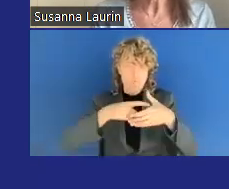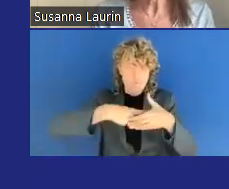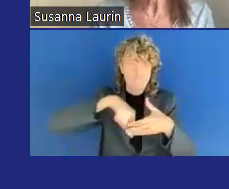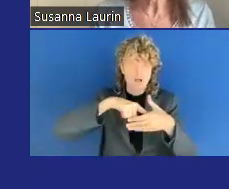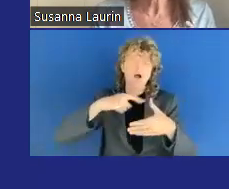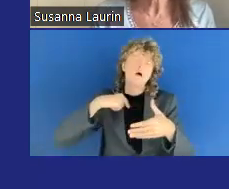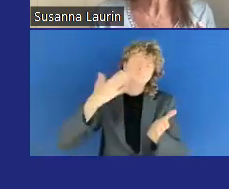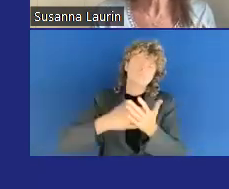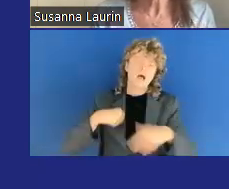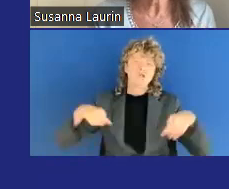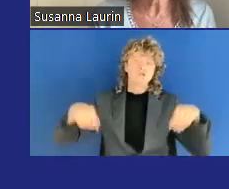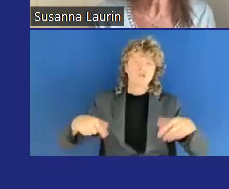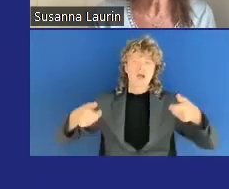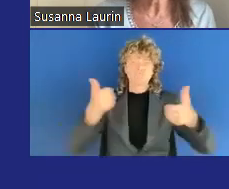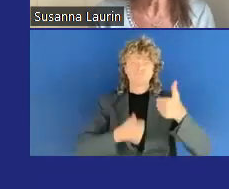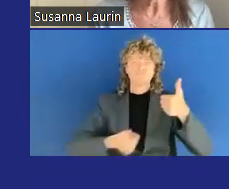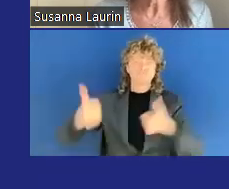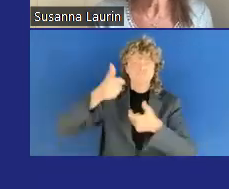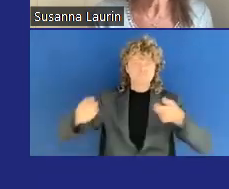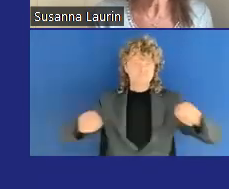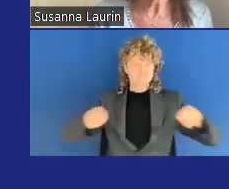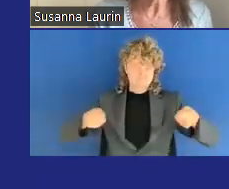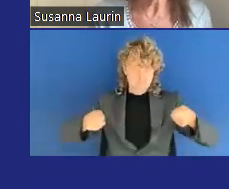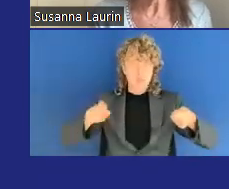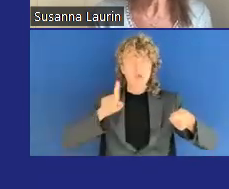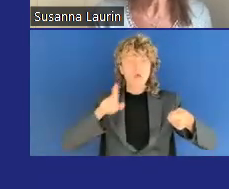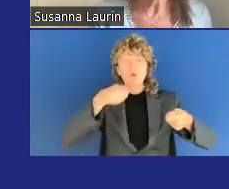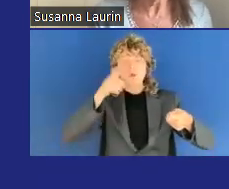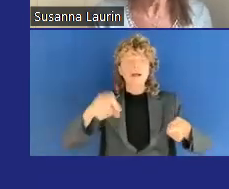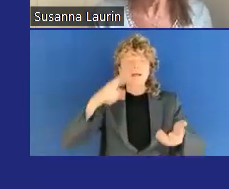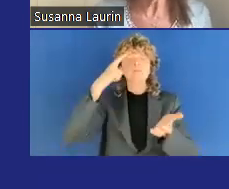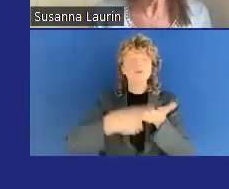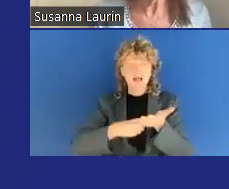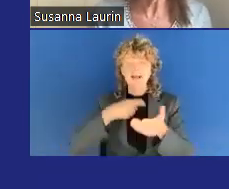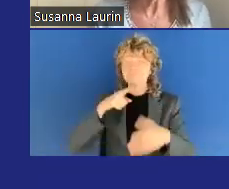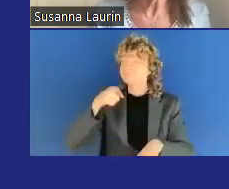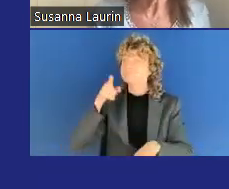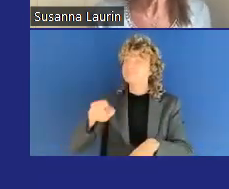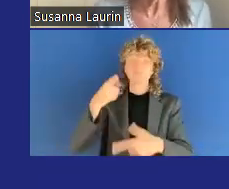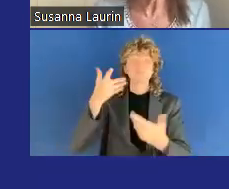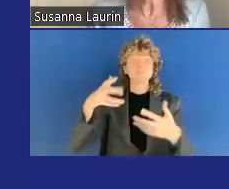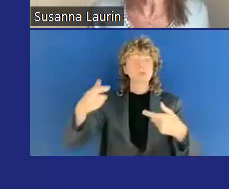of choose when the market isn't there for you. You can say, okay nothing works and so we do nothing,